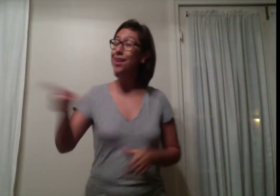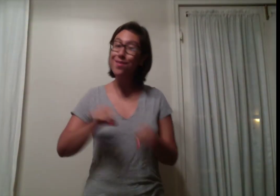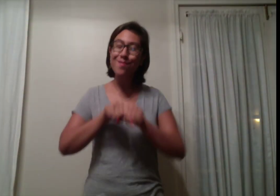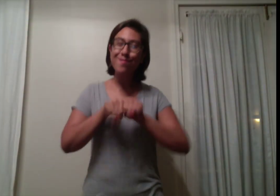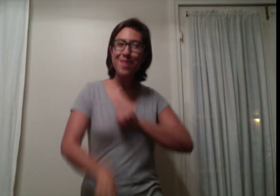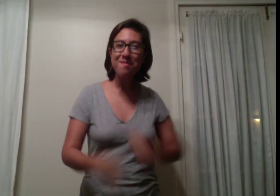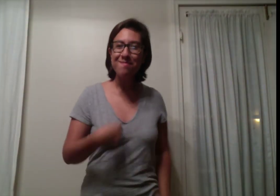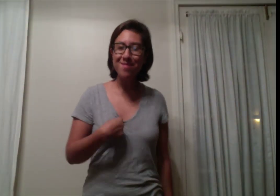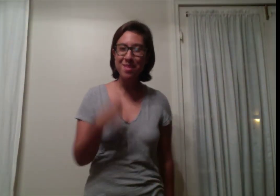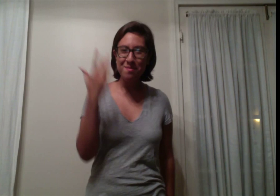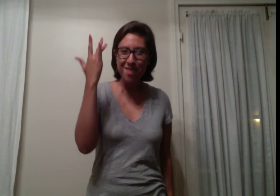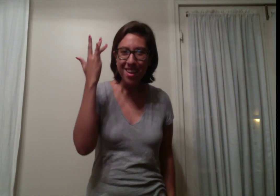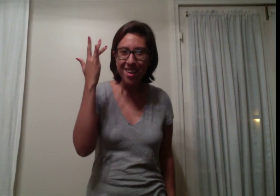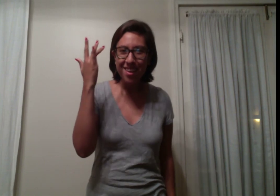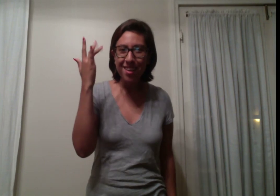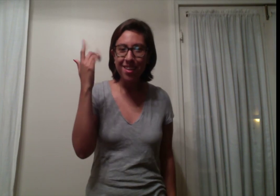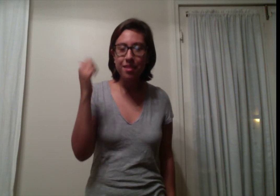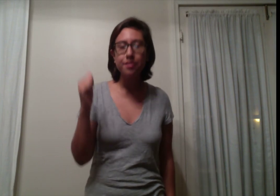Tricia Vazquez: [He raped me. Why?]